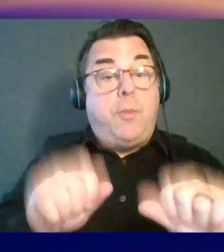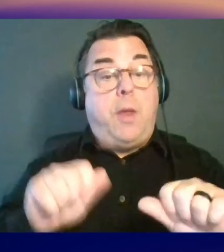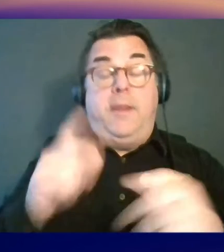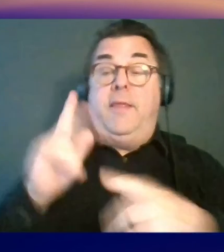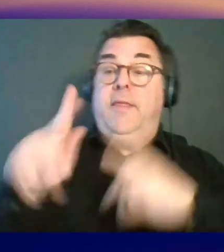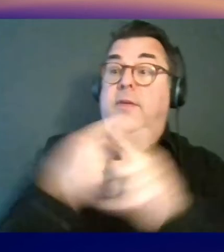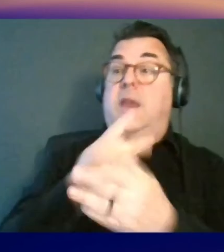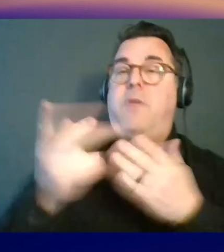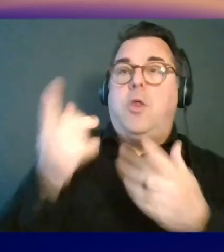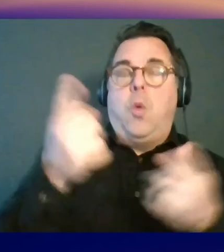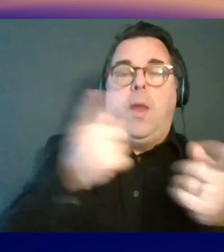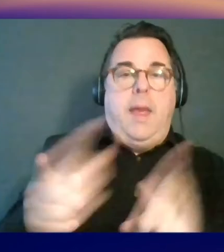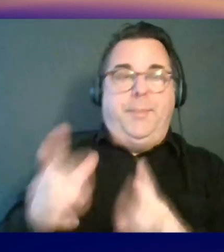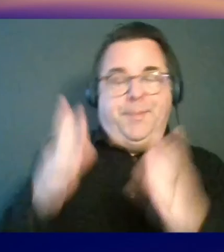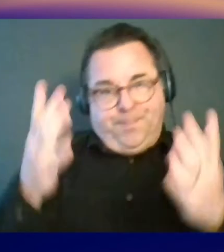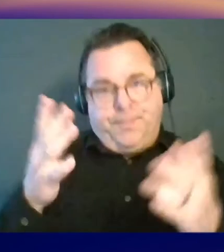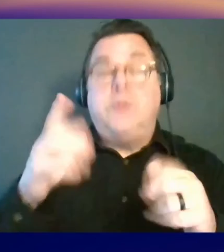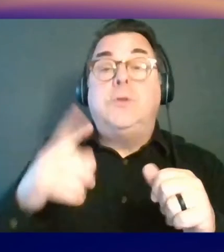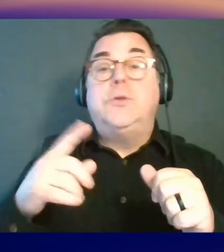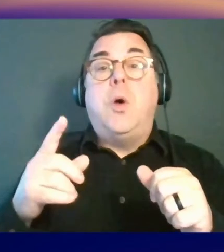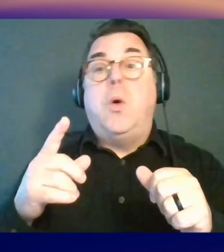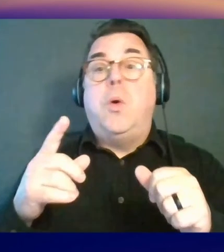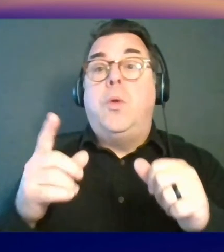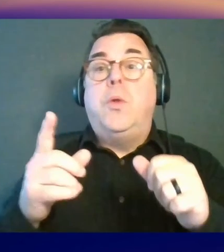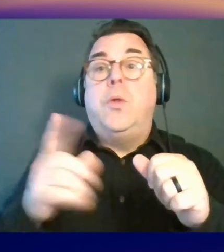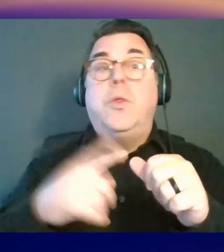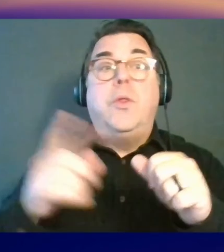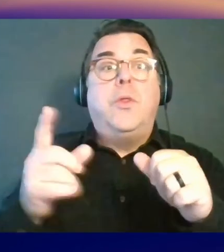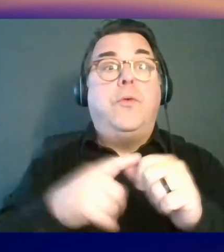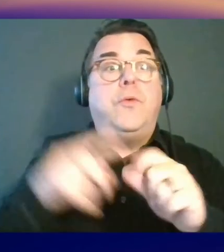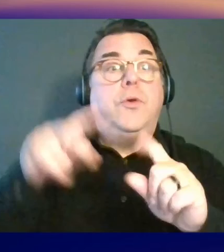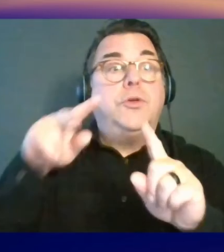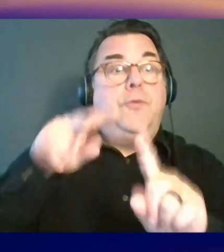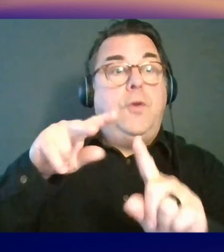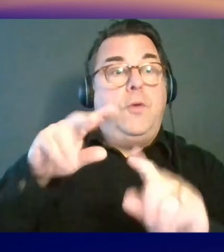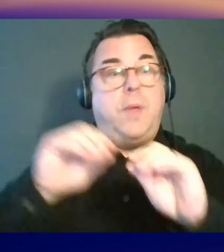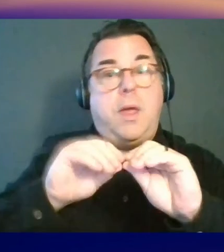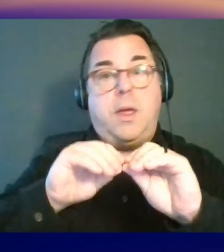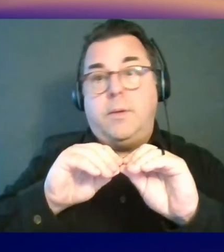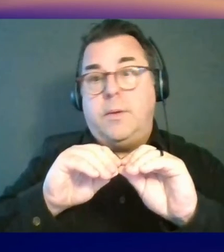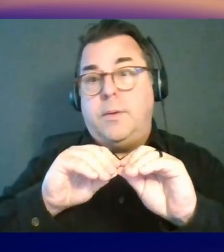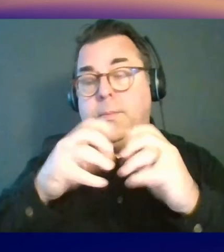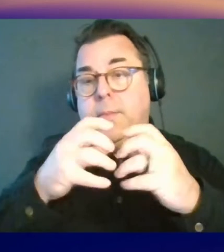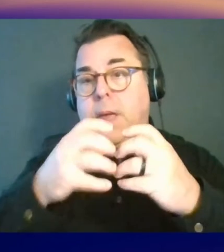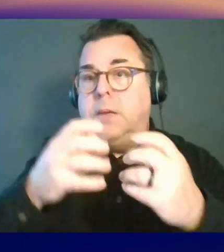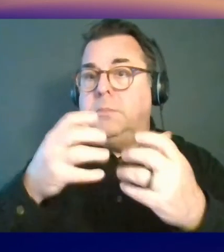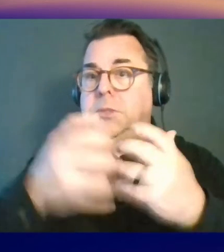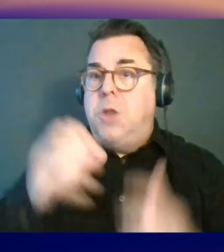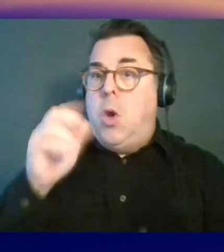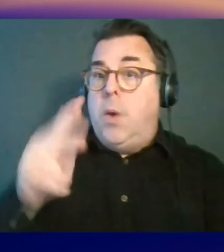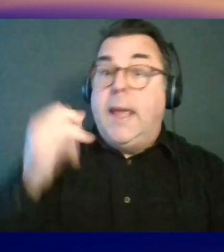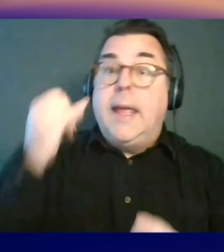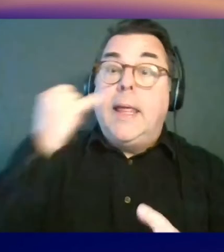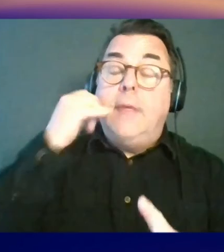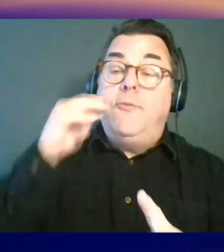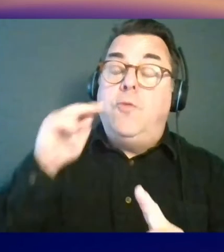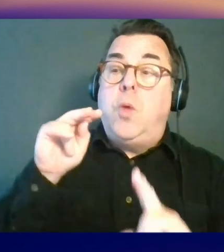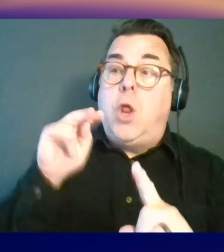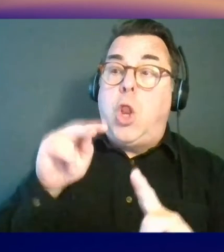So the first, the first few of my machines are okay. But if we look further down, for example